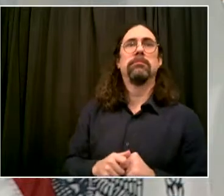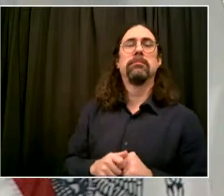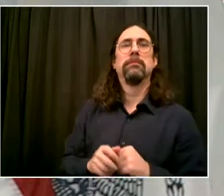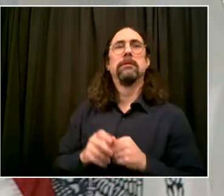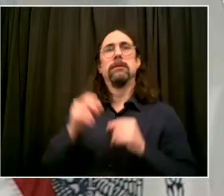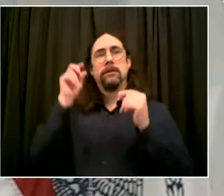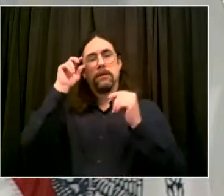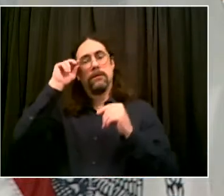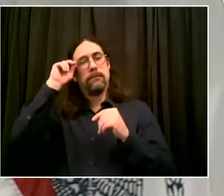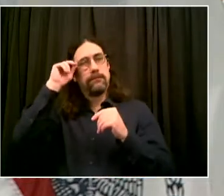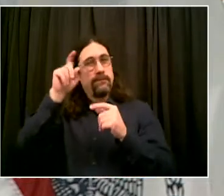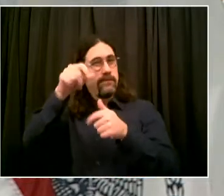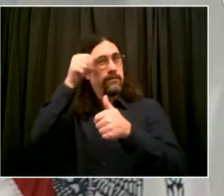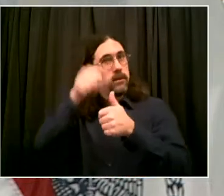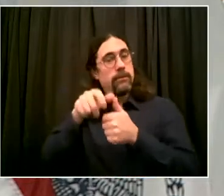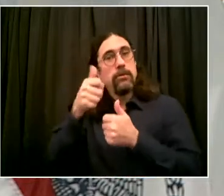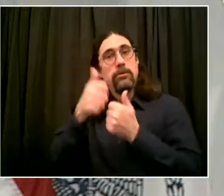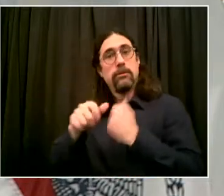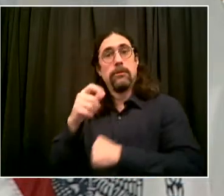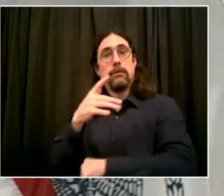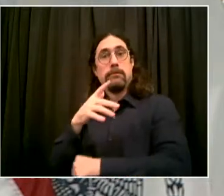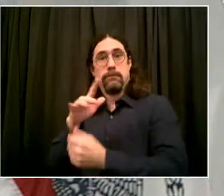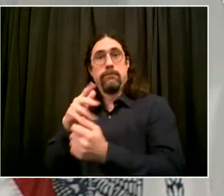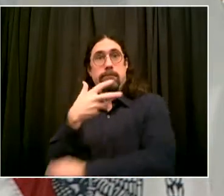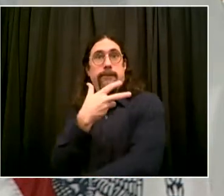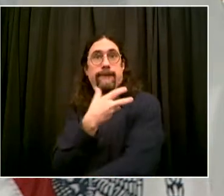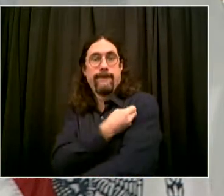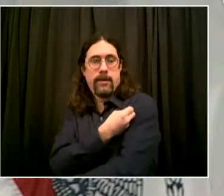TO DO IT IN SAFE WAYS THAT STILL MEETS THOSE ACCESS